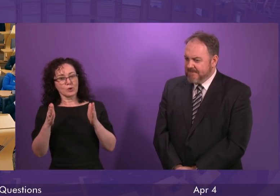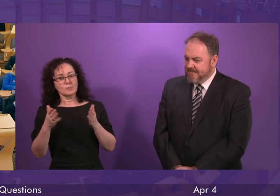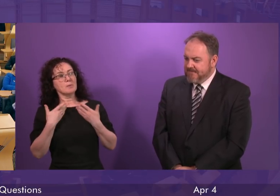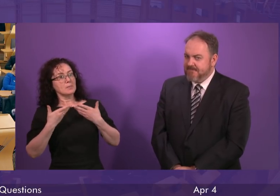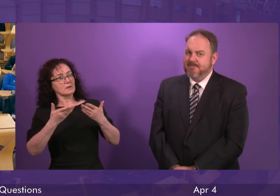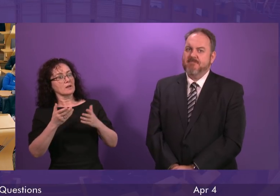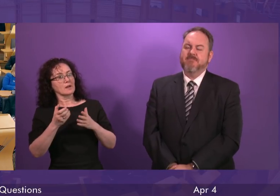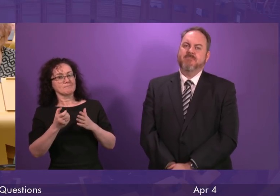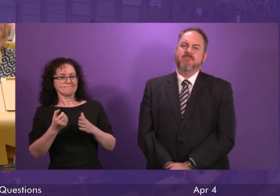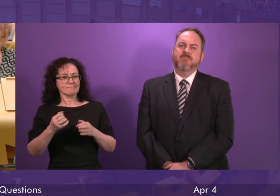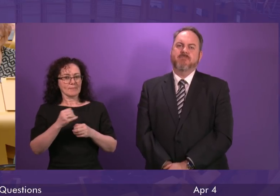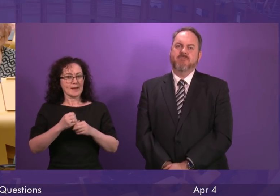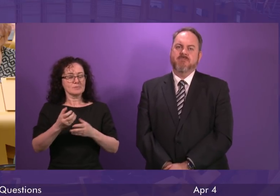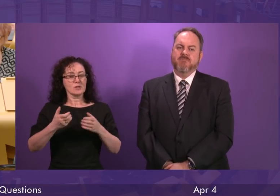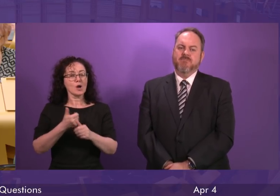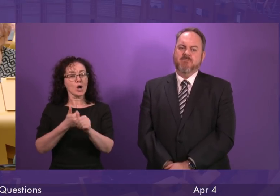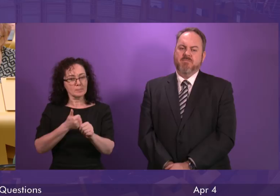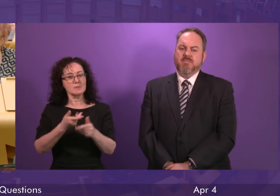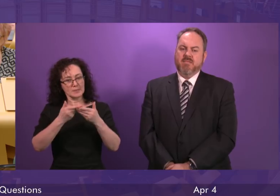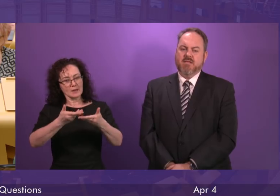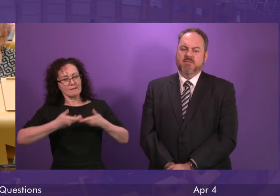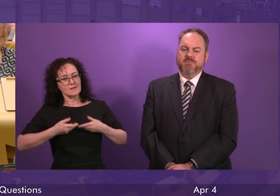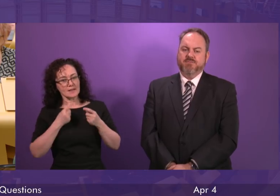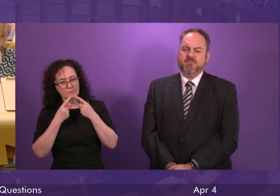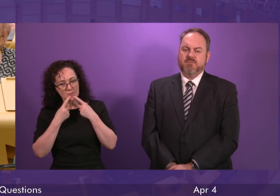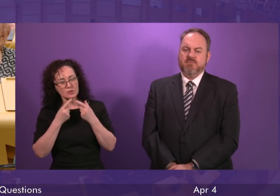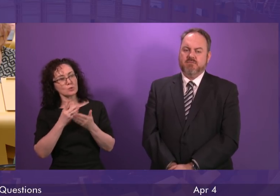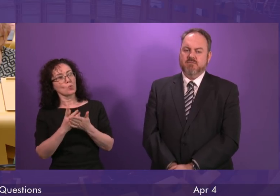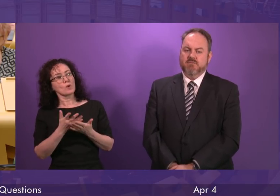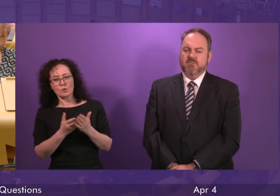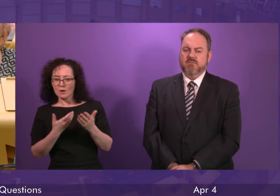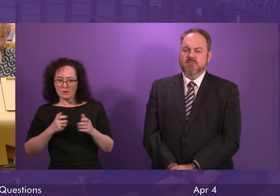pharmaceutical companies. We continue to work to ensure that that information is up to date